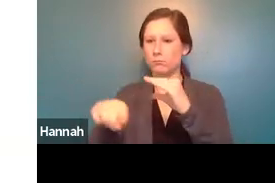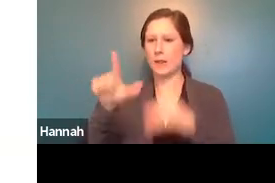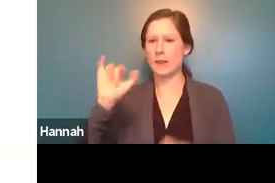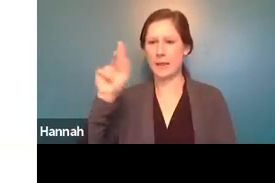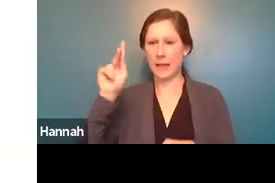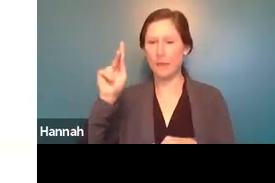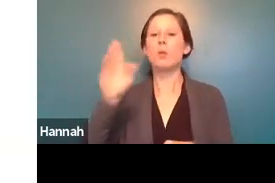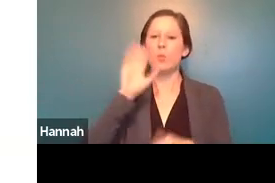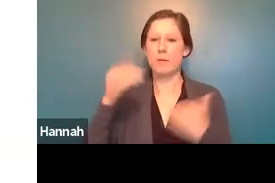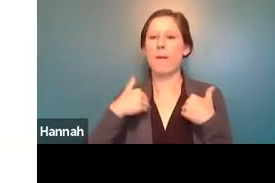So